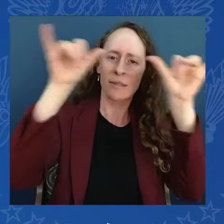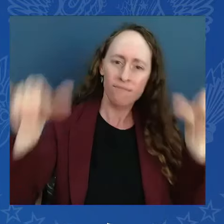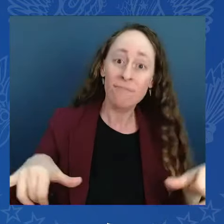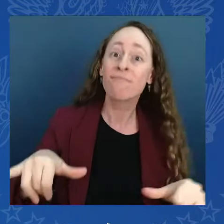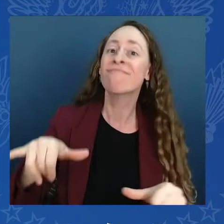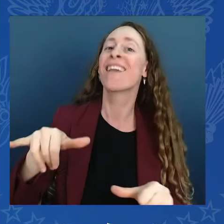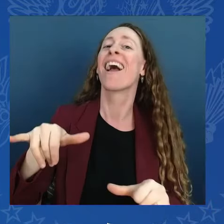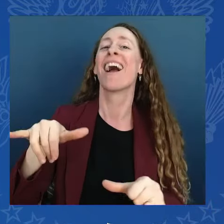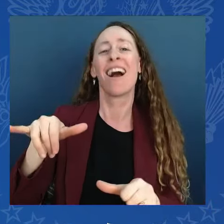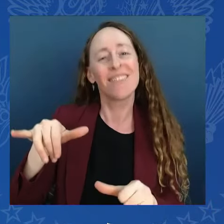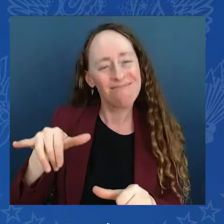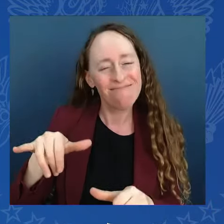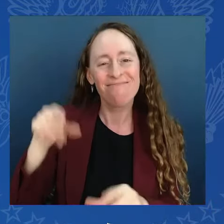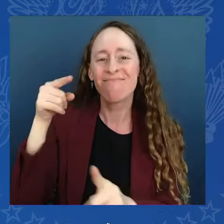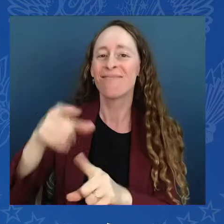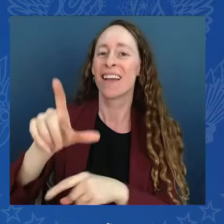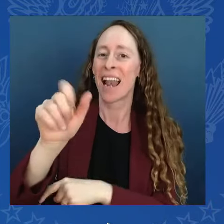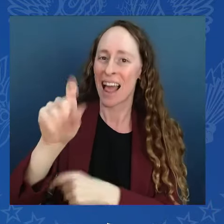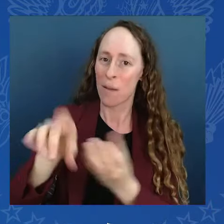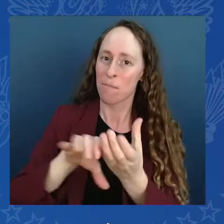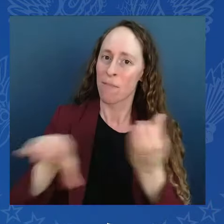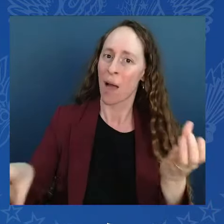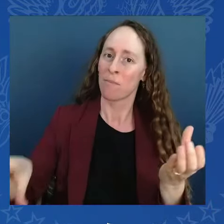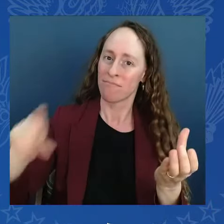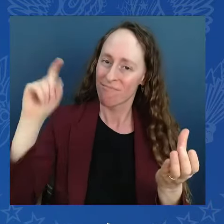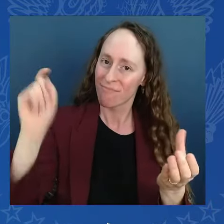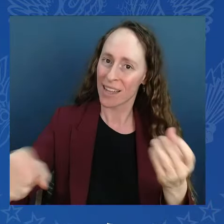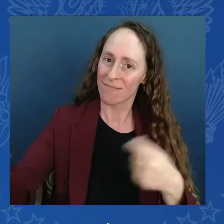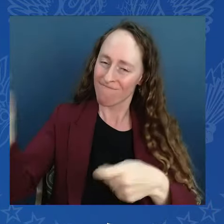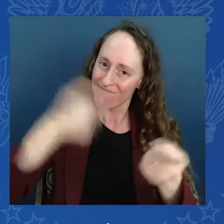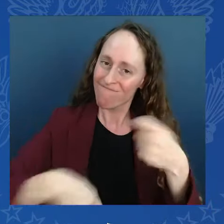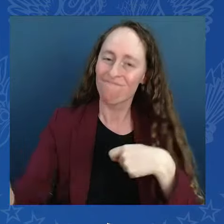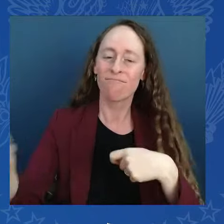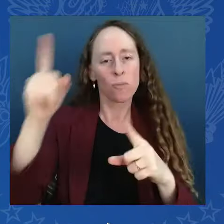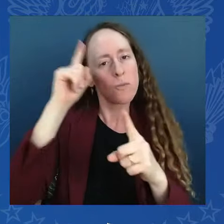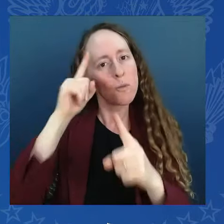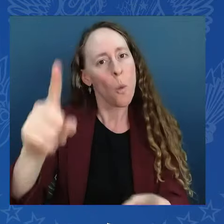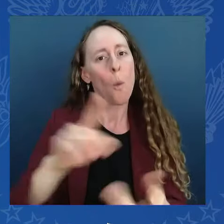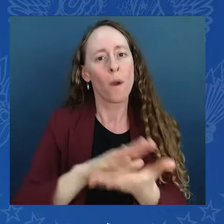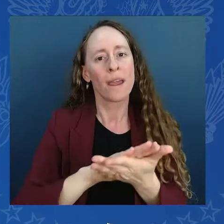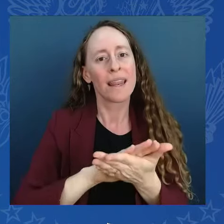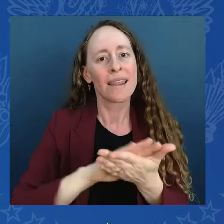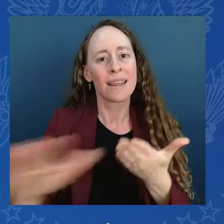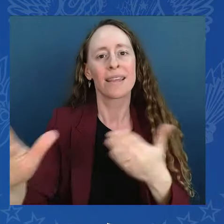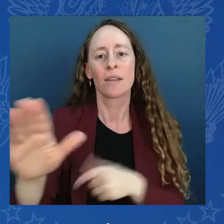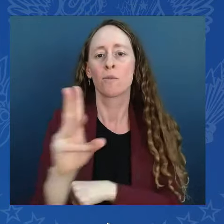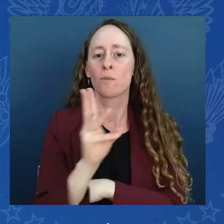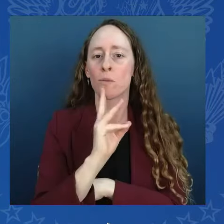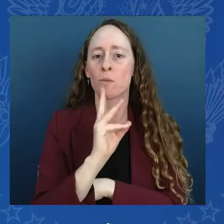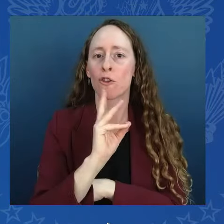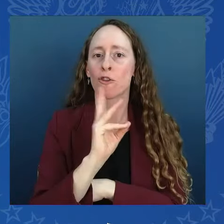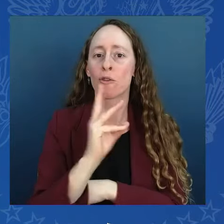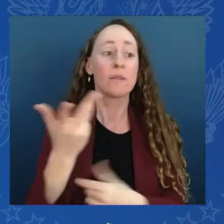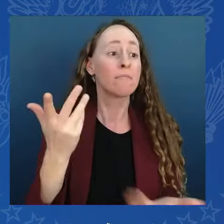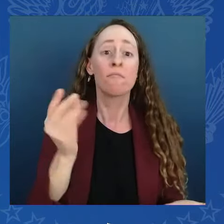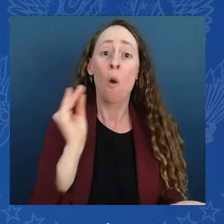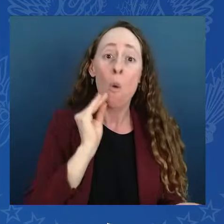deliver clean drinking water to everyone in their homes, their schools, and their businesses. Right here in Wisconsin,